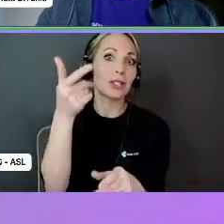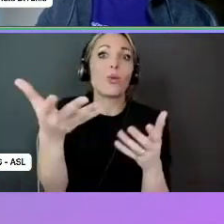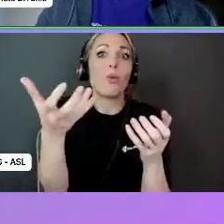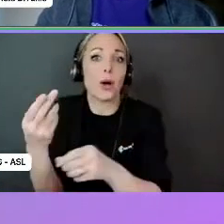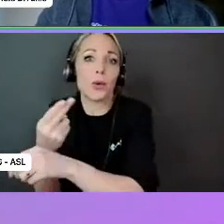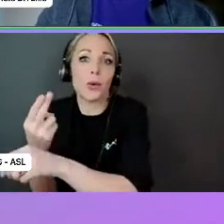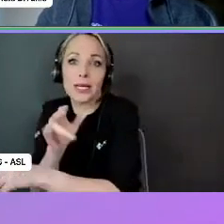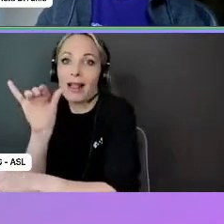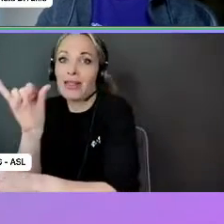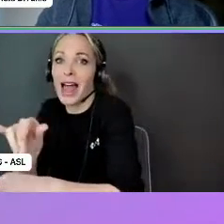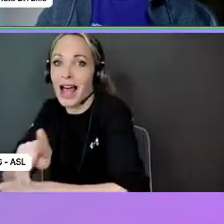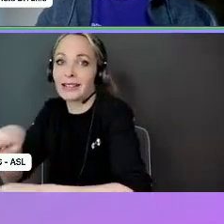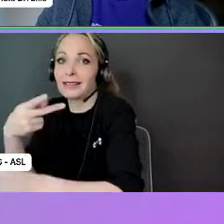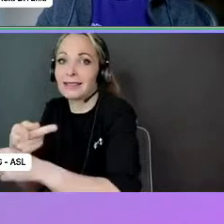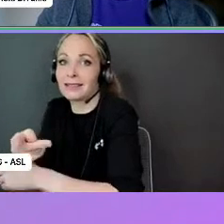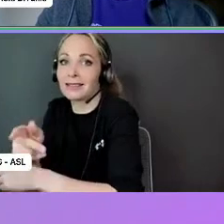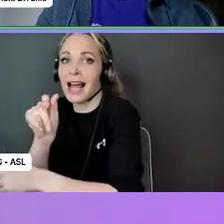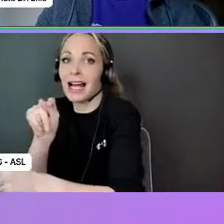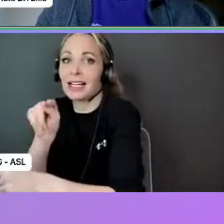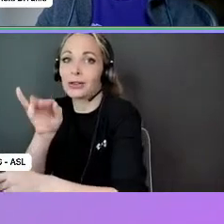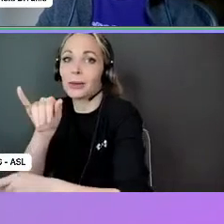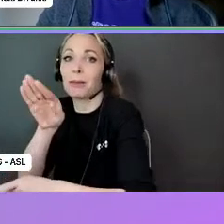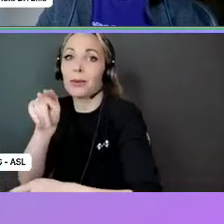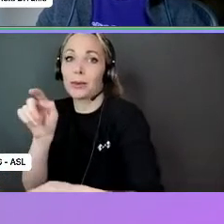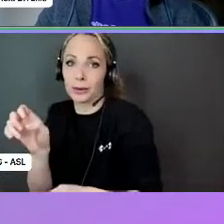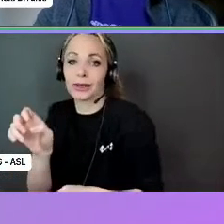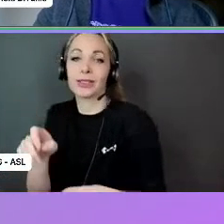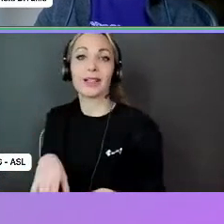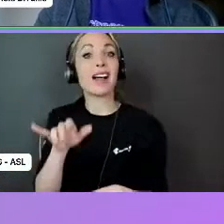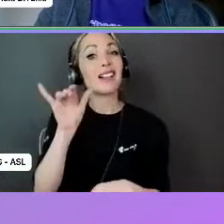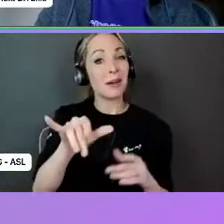disable any -- the downside of using